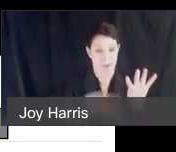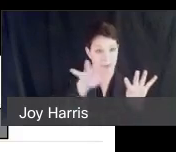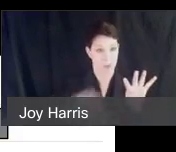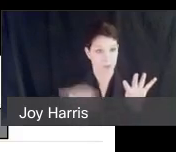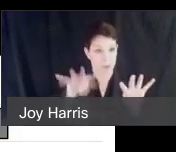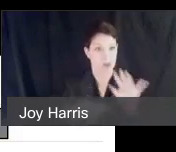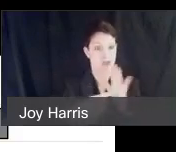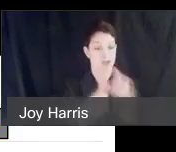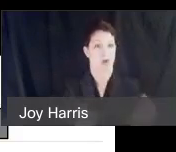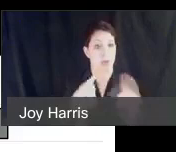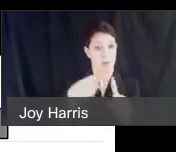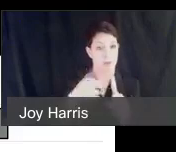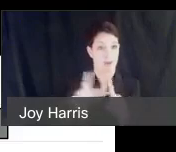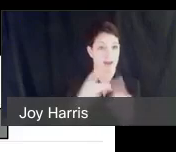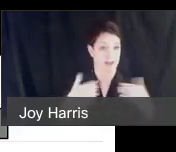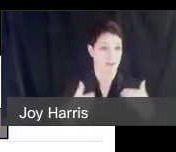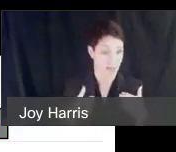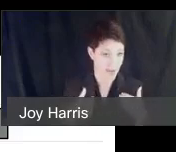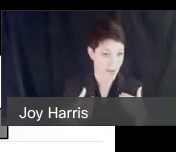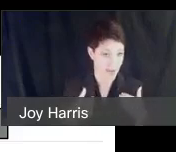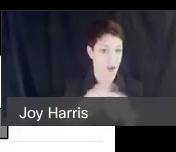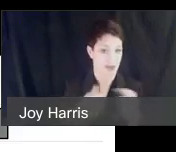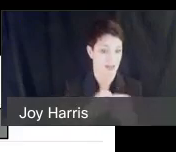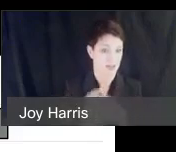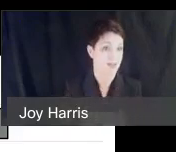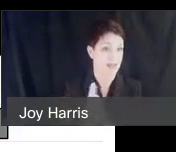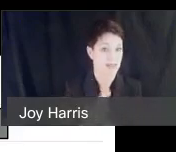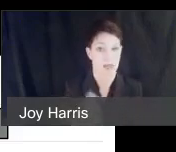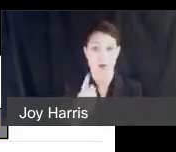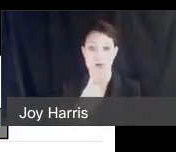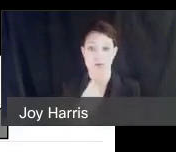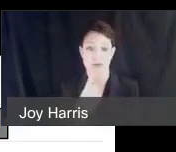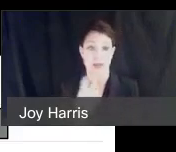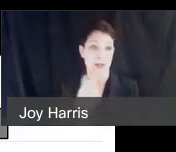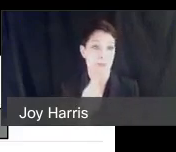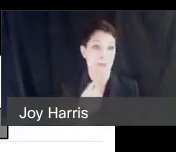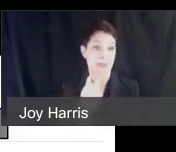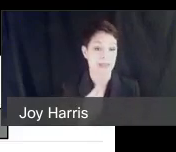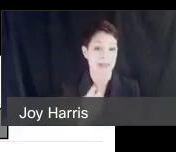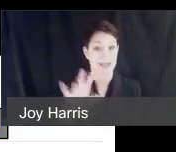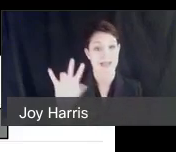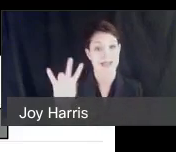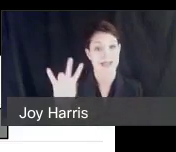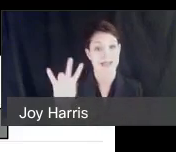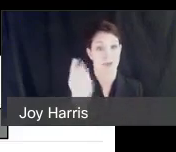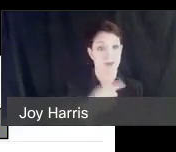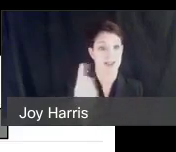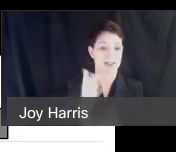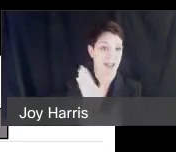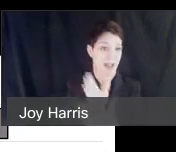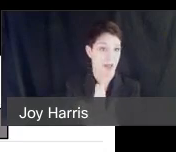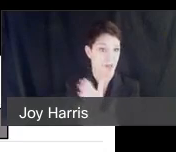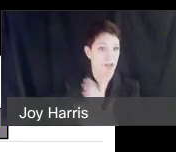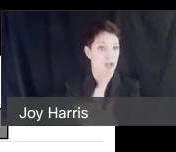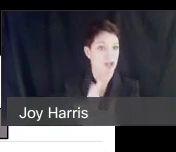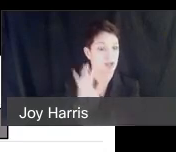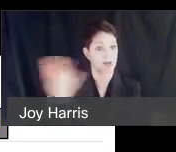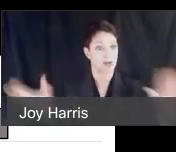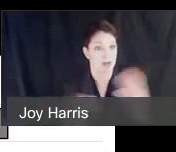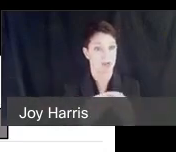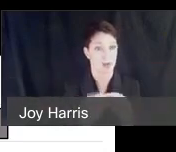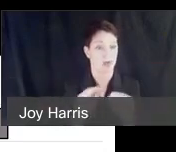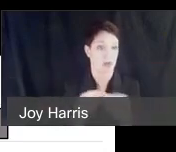on any given day. The red and the pink are the 7 and 14-day averages of total cases. The dark blue and